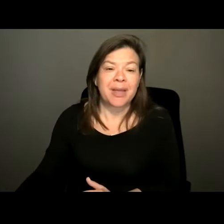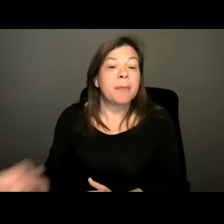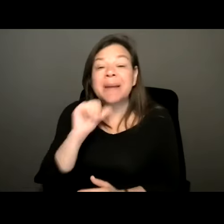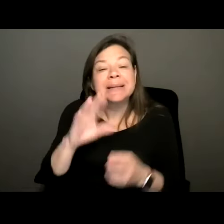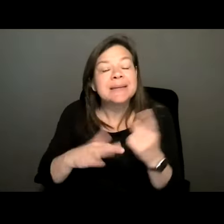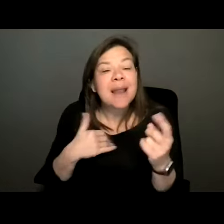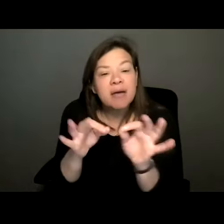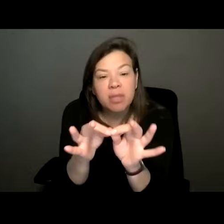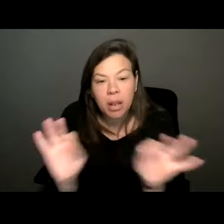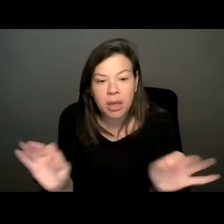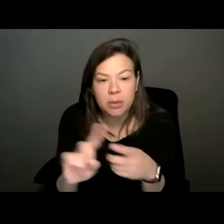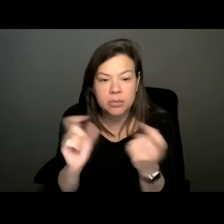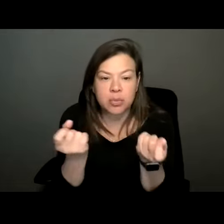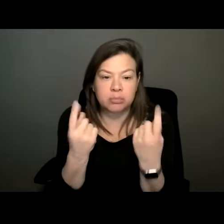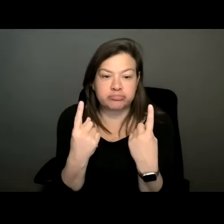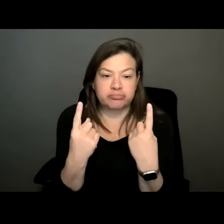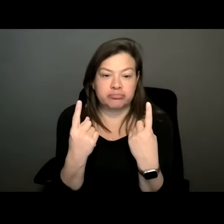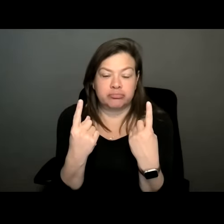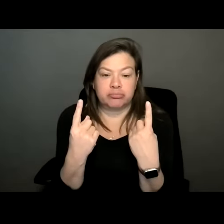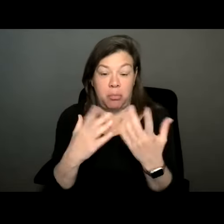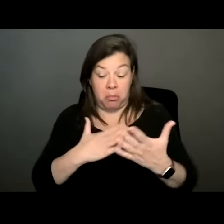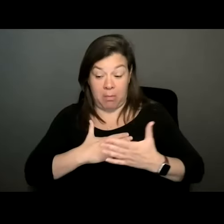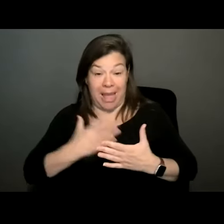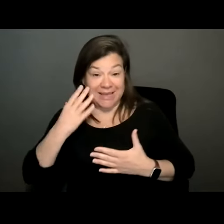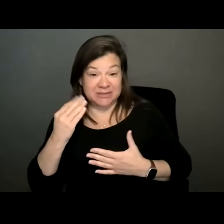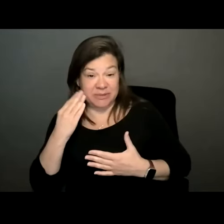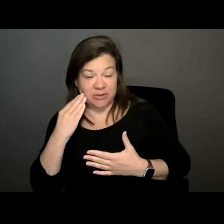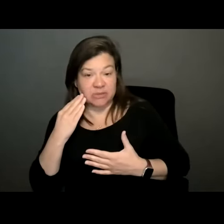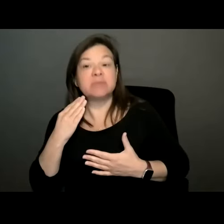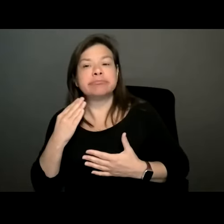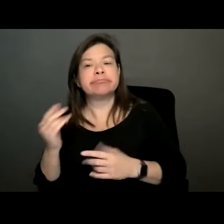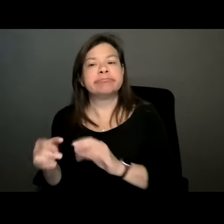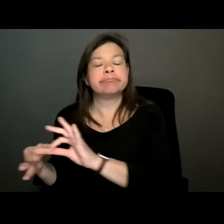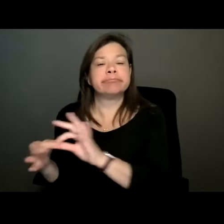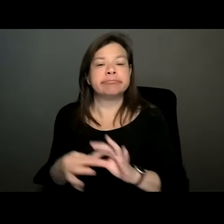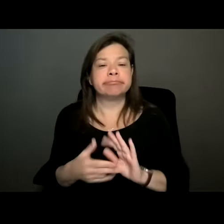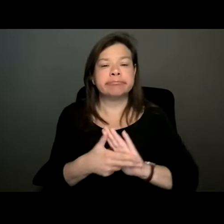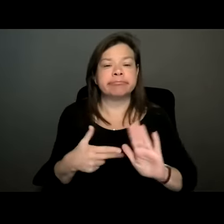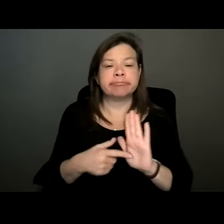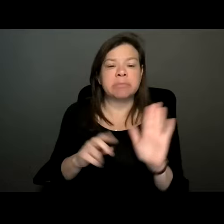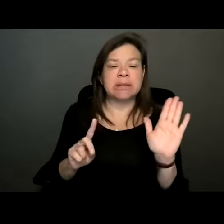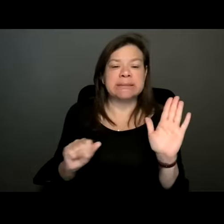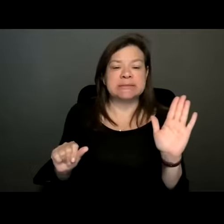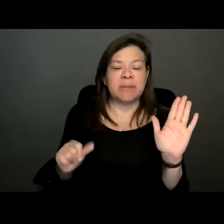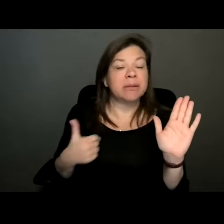to be able to understand that what I was experiencing was disability. And so I put so much effort